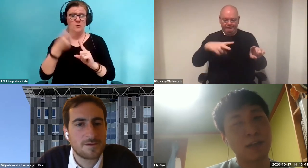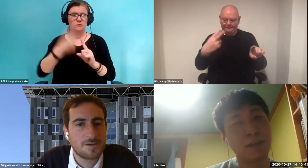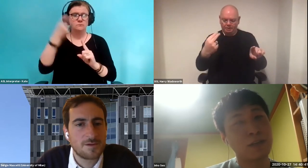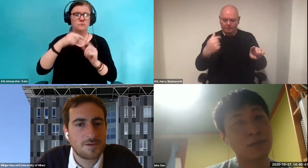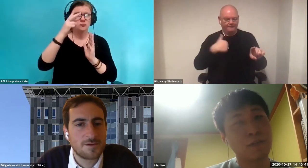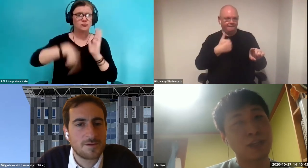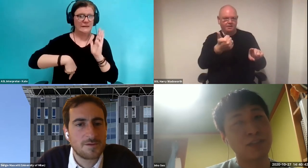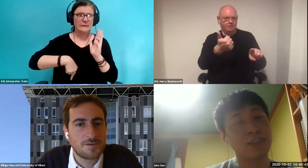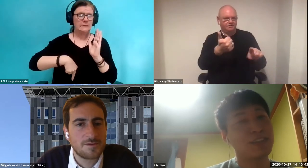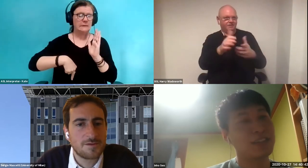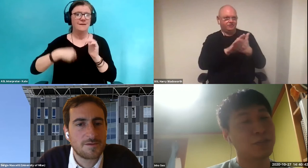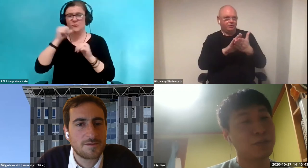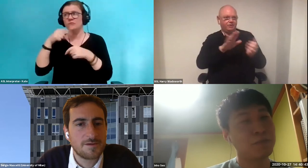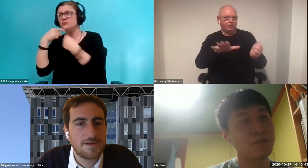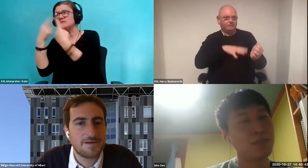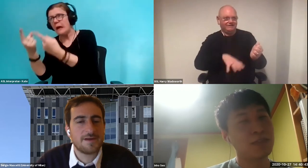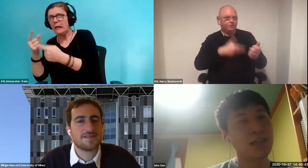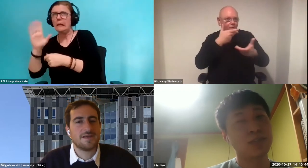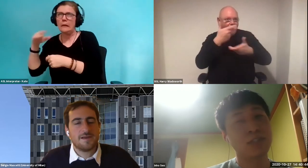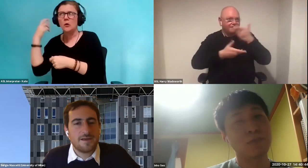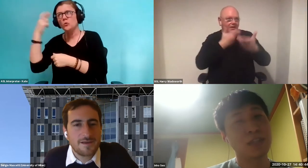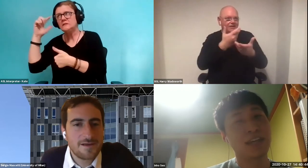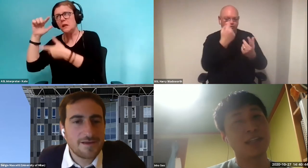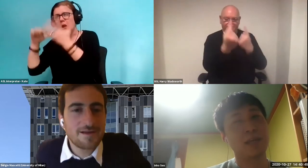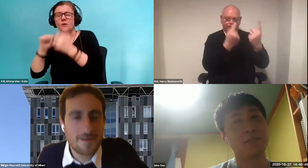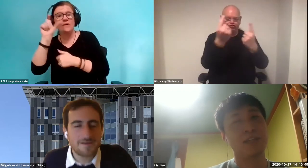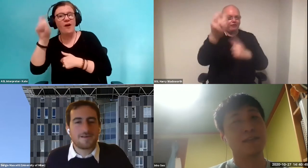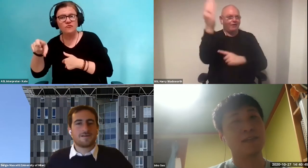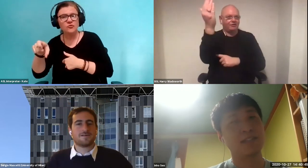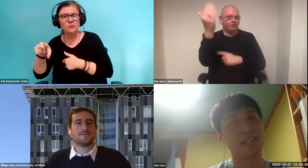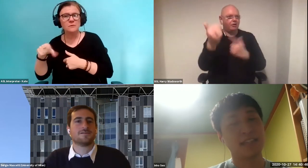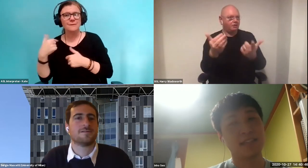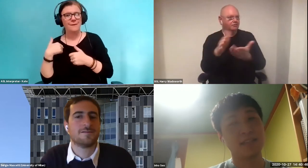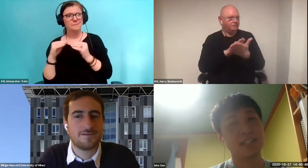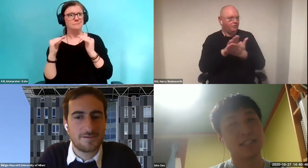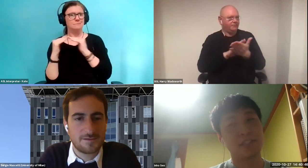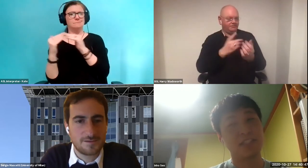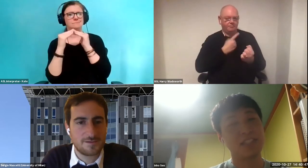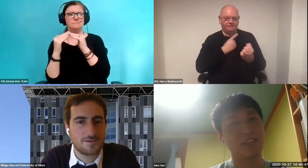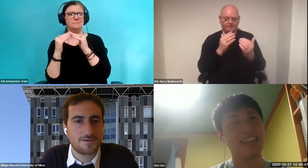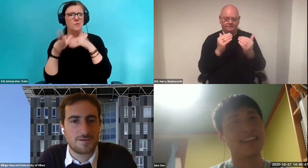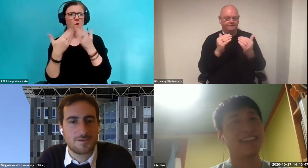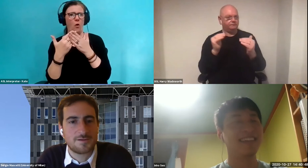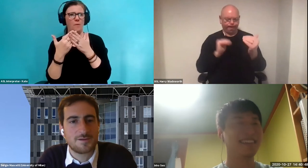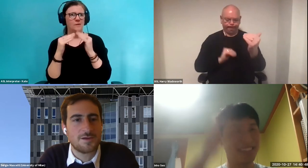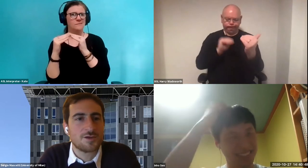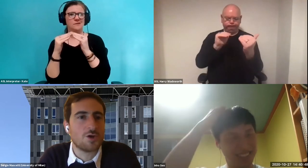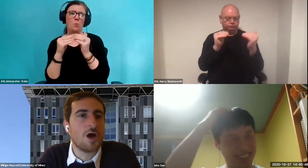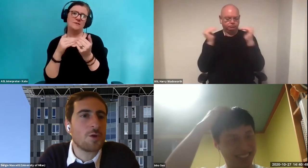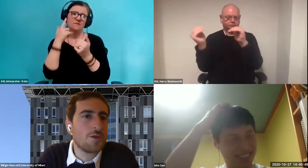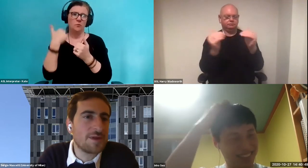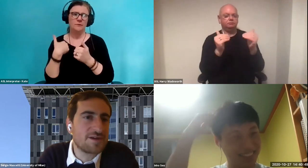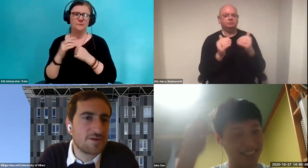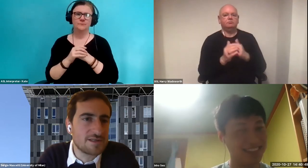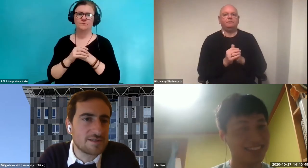it to professors so yeah so yeah it made me take the exam easier I think so not all the materials